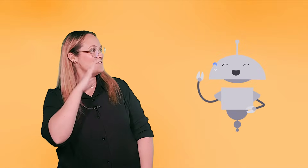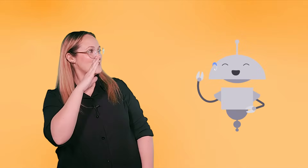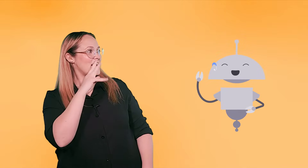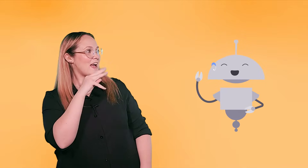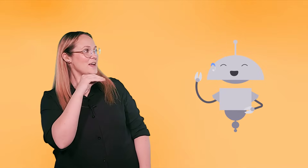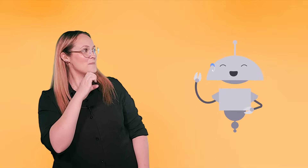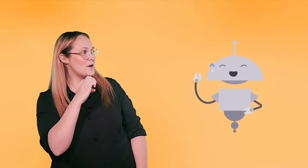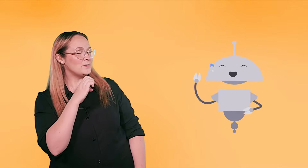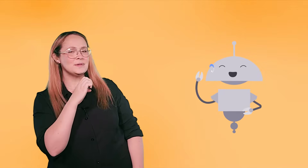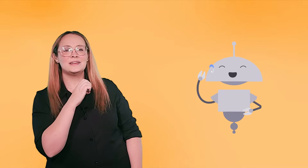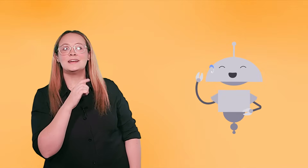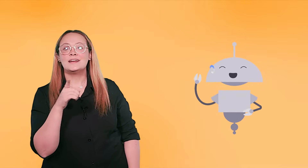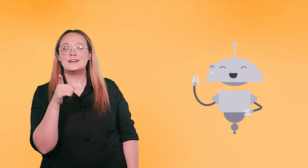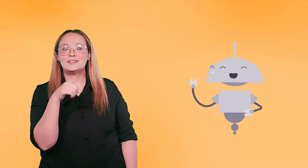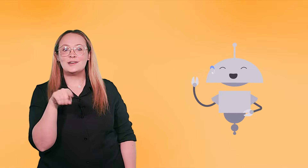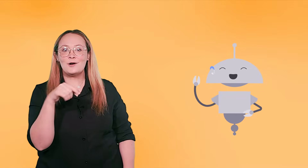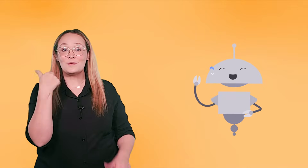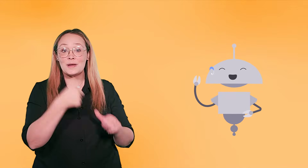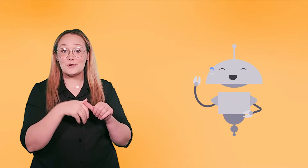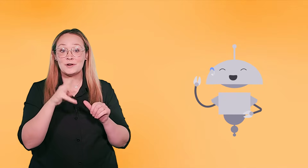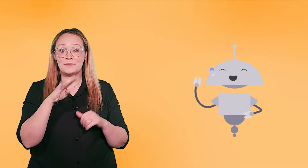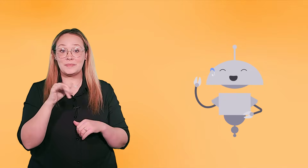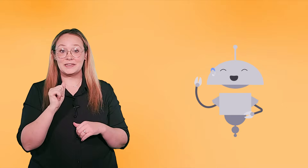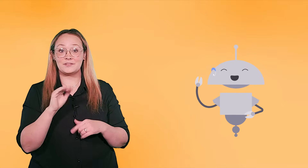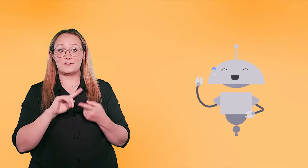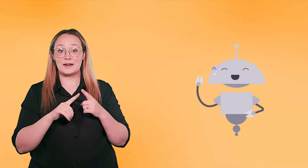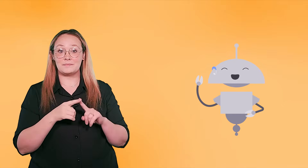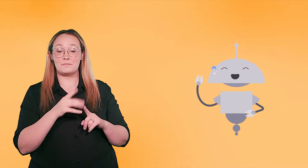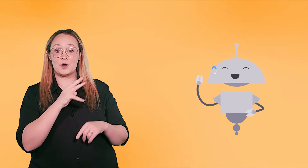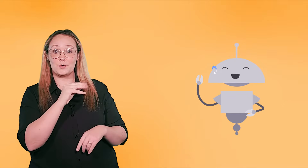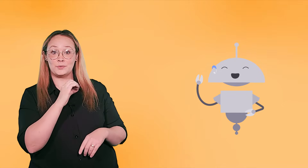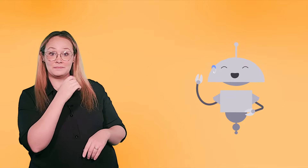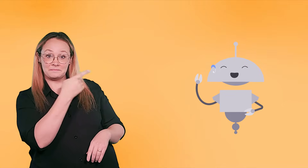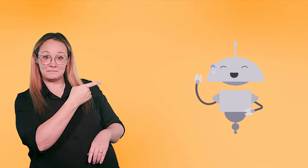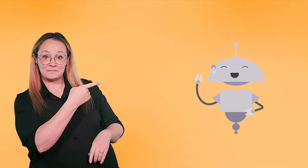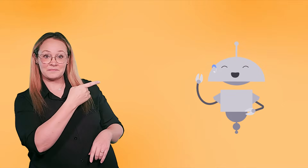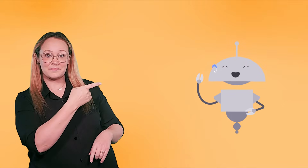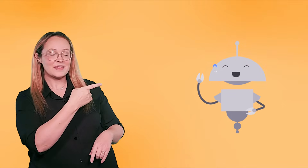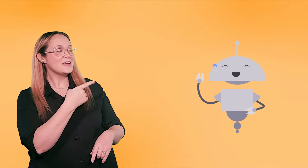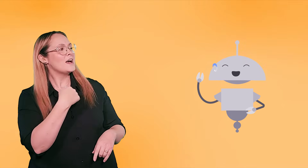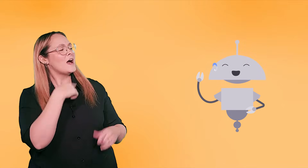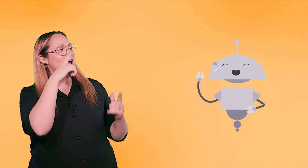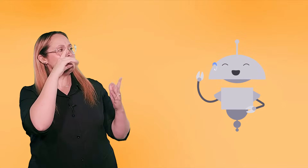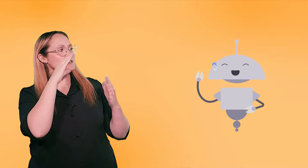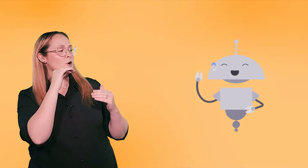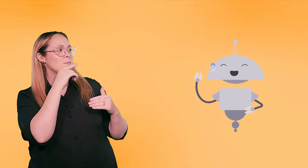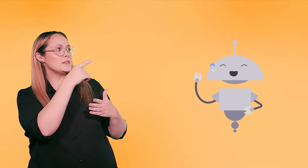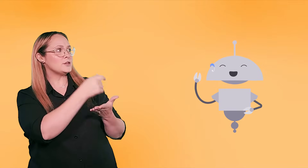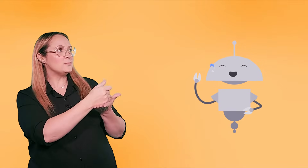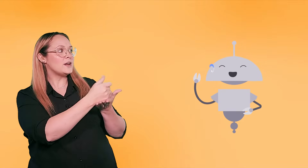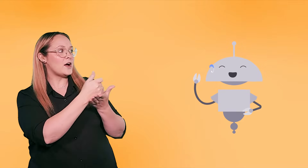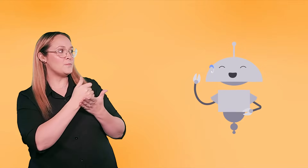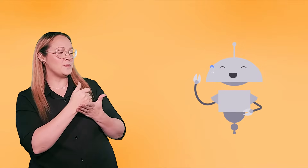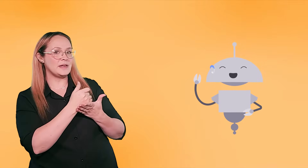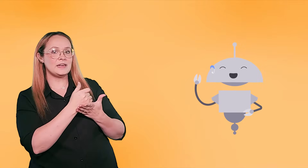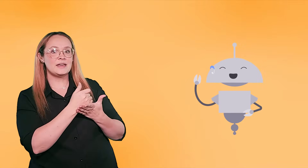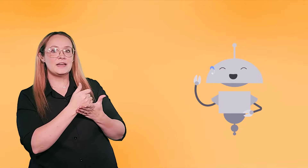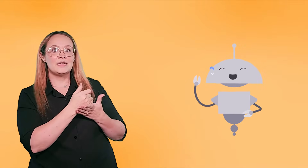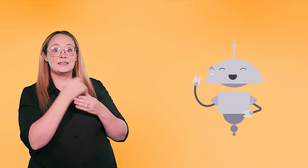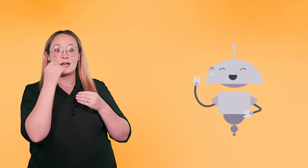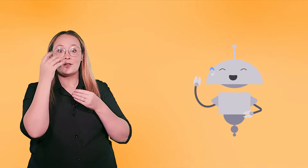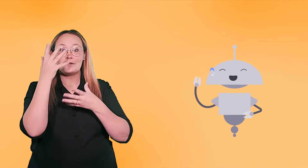Oh hey Mo! Do y'all remember Mia's friend Mo? I was hoping that you would help me tell our